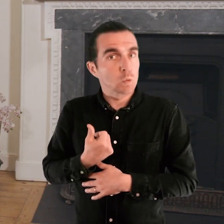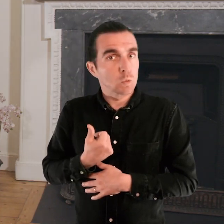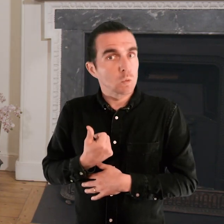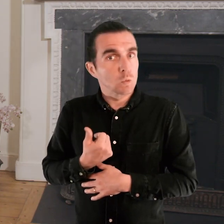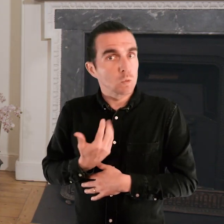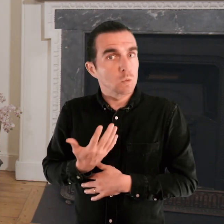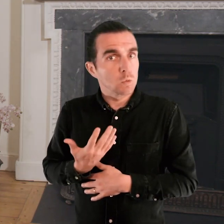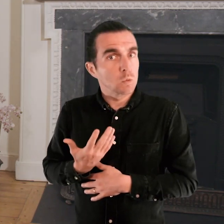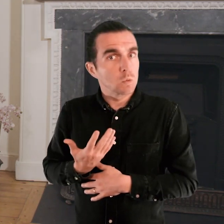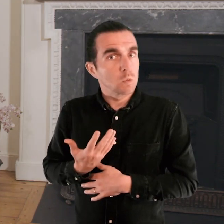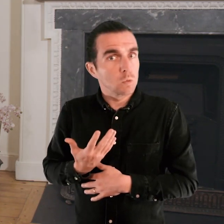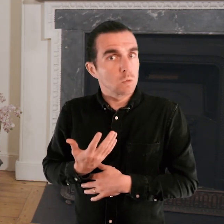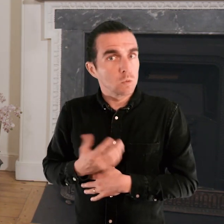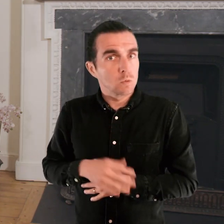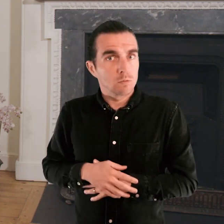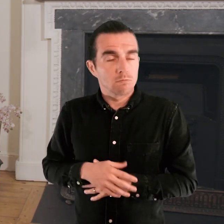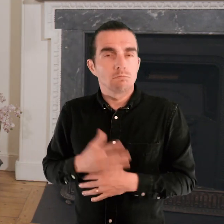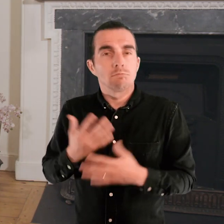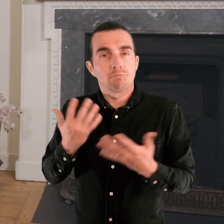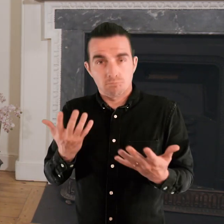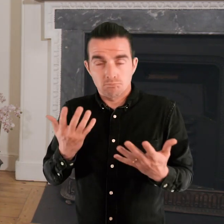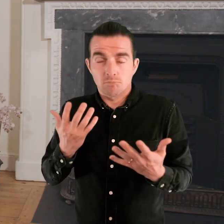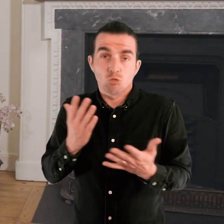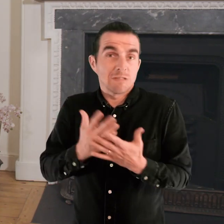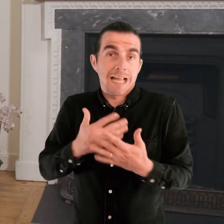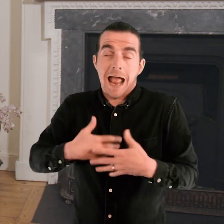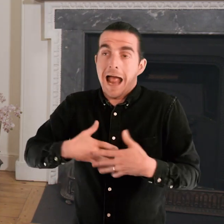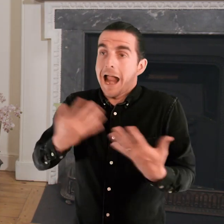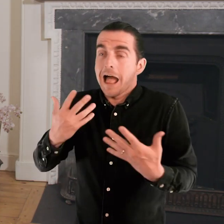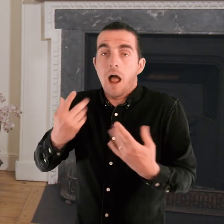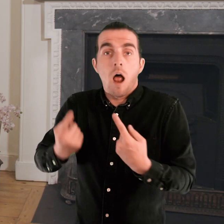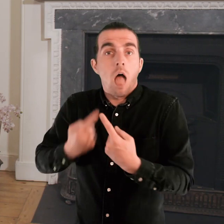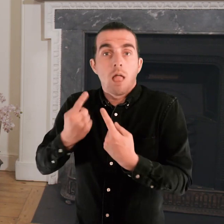So I think it's quite an attractive idea. But of course, if anything else,